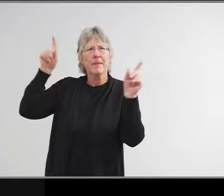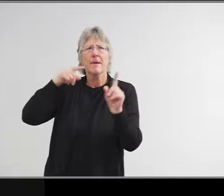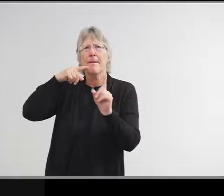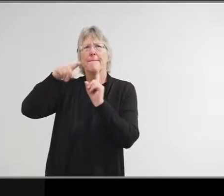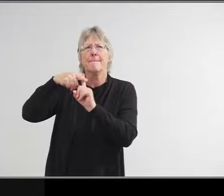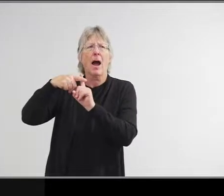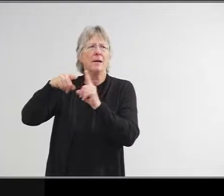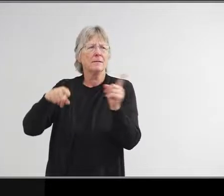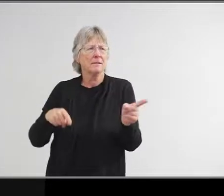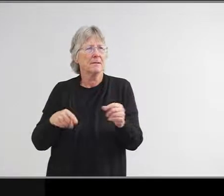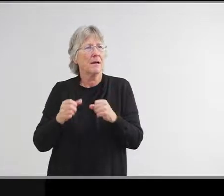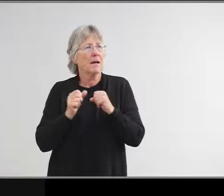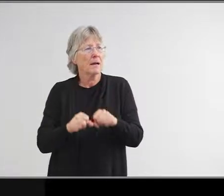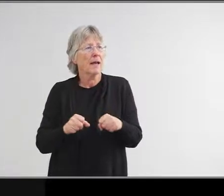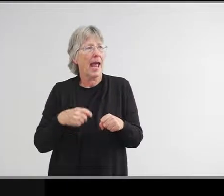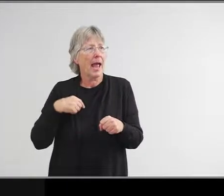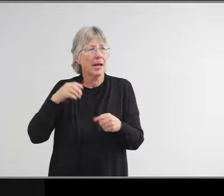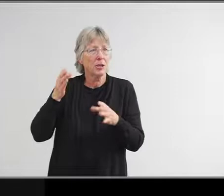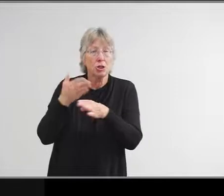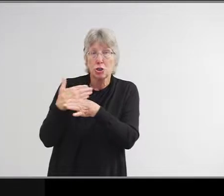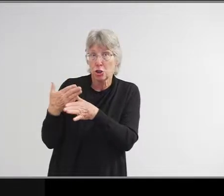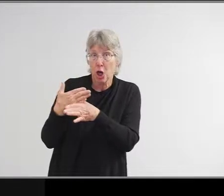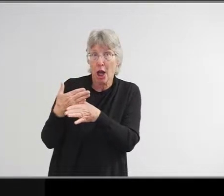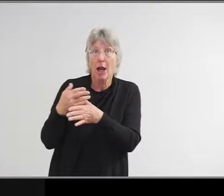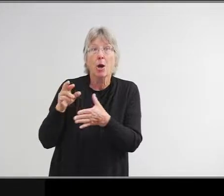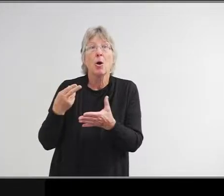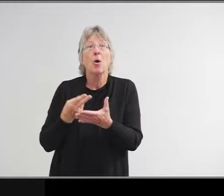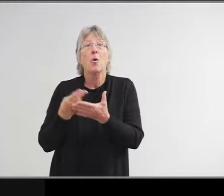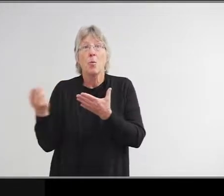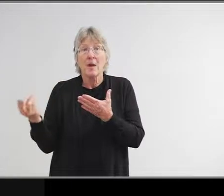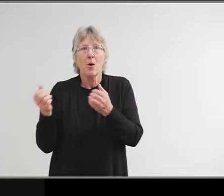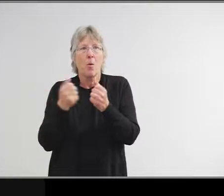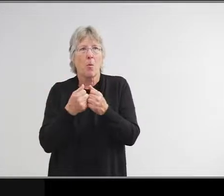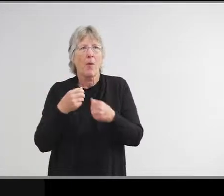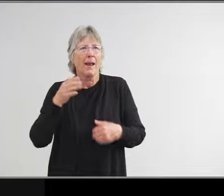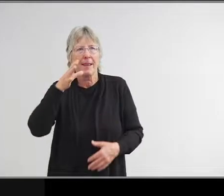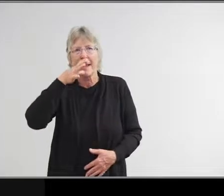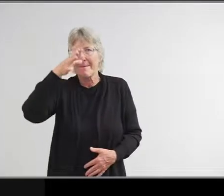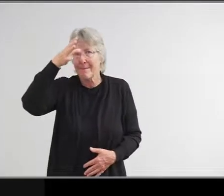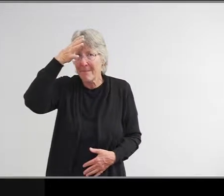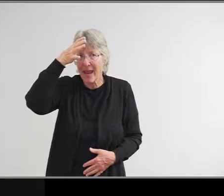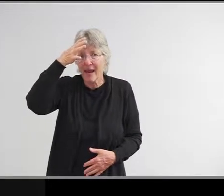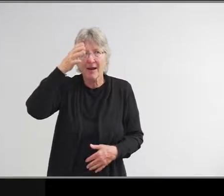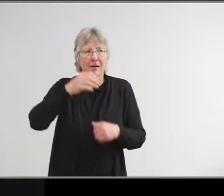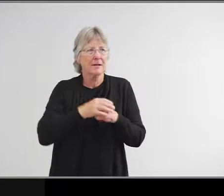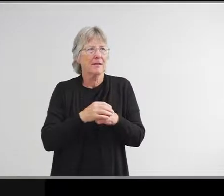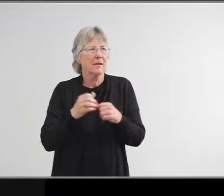can share resource information with parents and members in their community on LBPL resources.